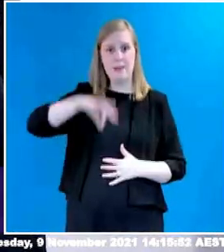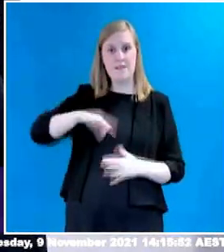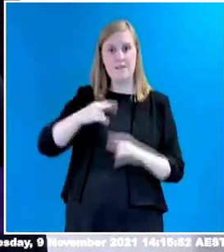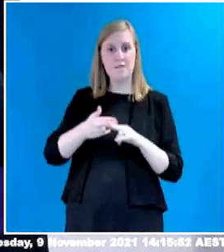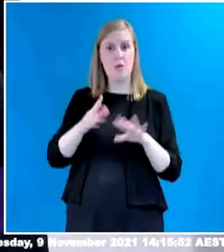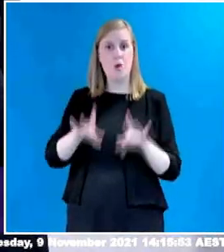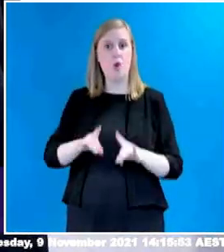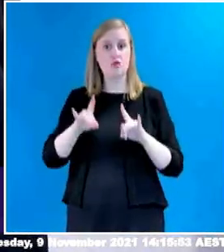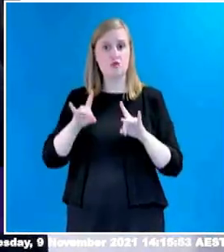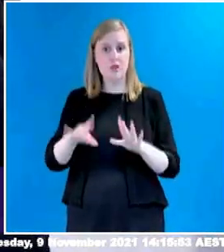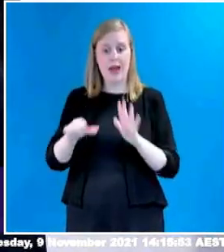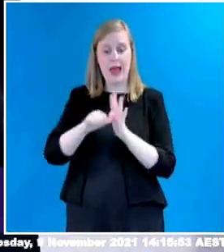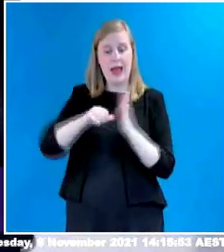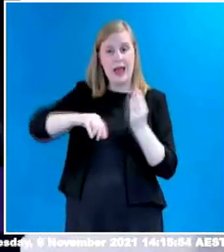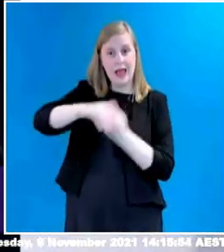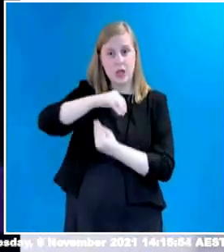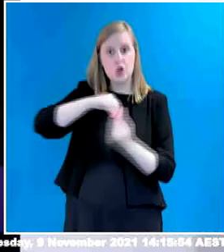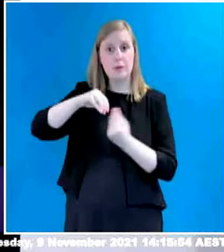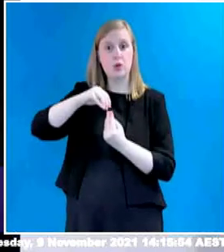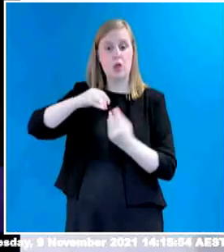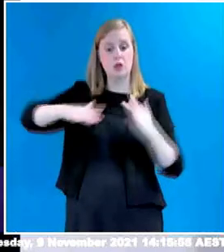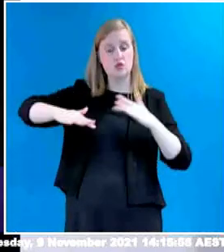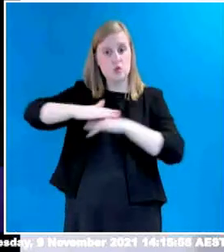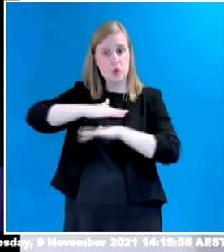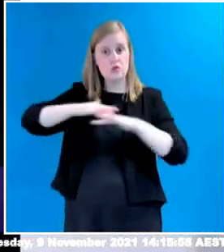Does that accord with your understanding?